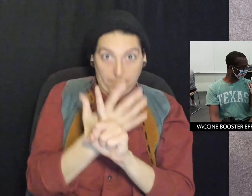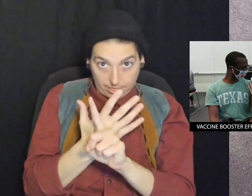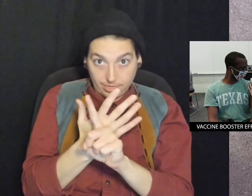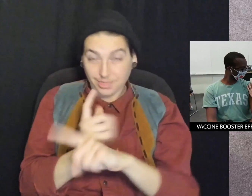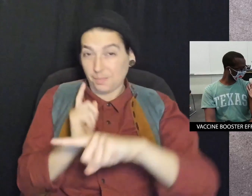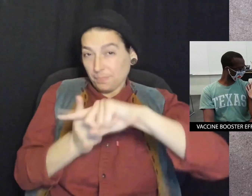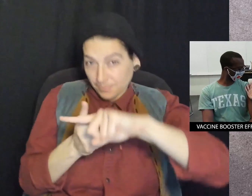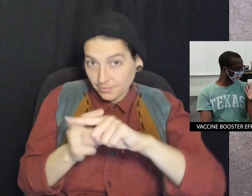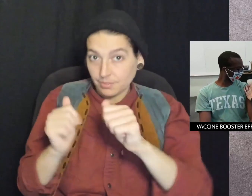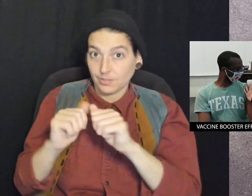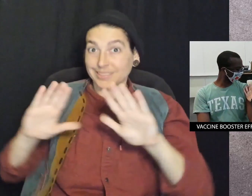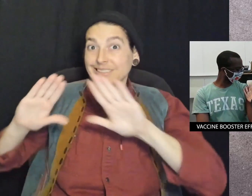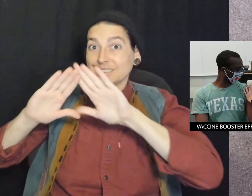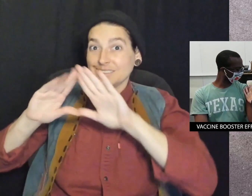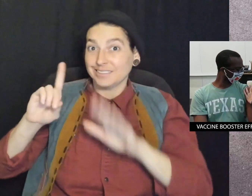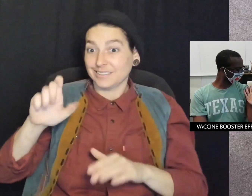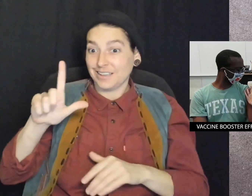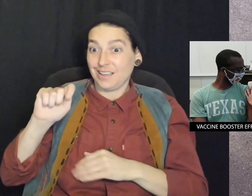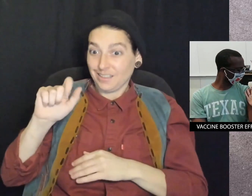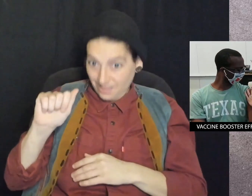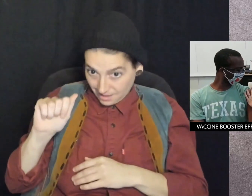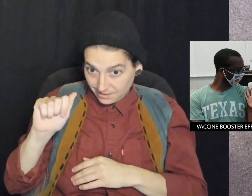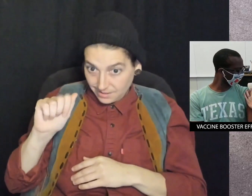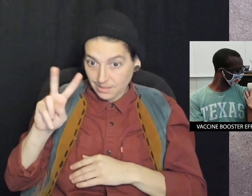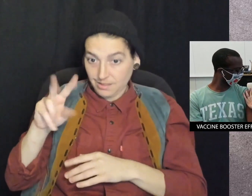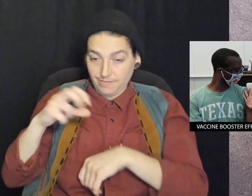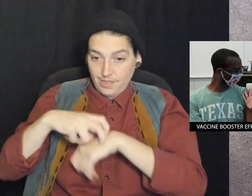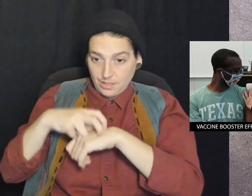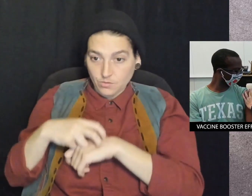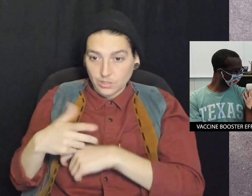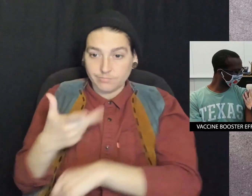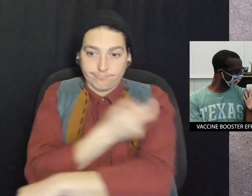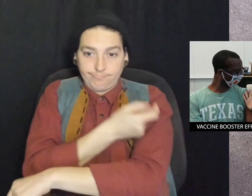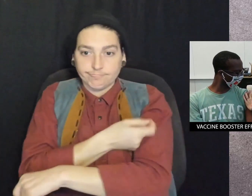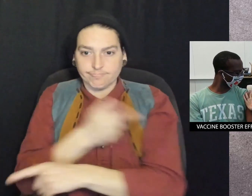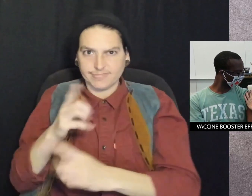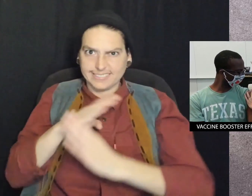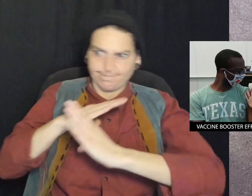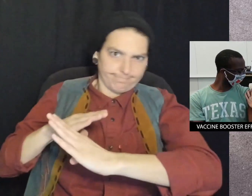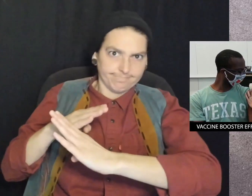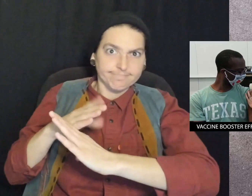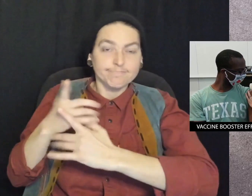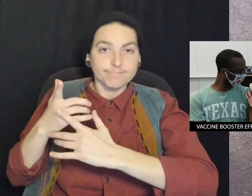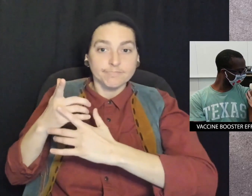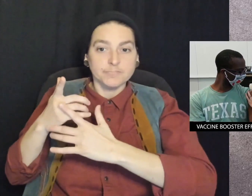dropped from 71% in two months after vaccination to just 54% and about five months